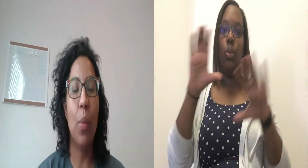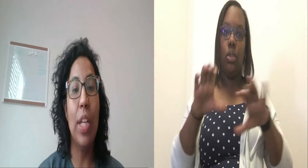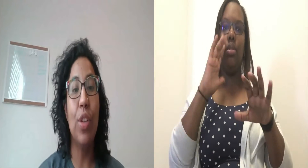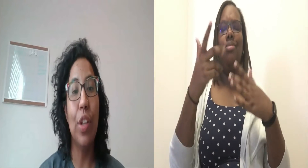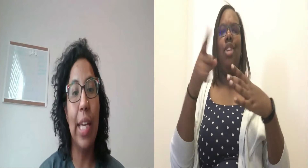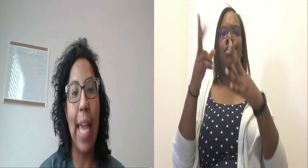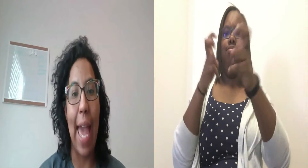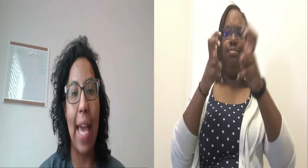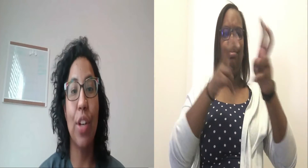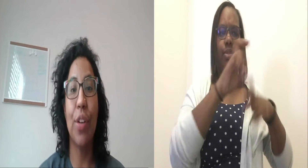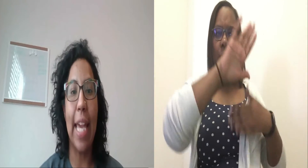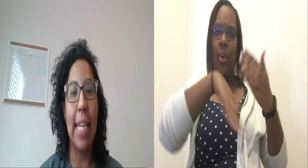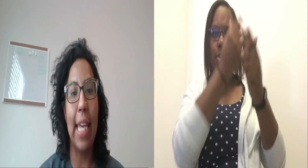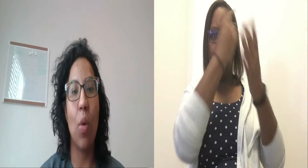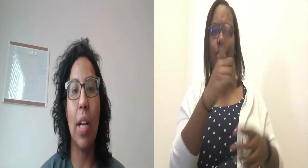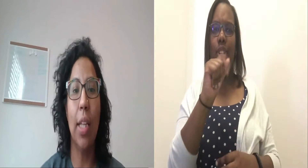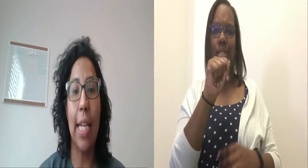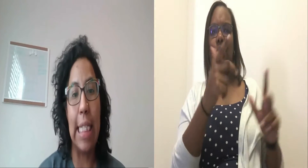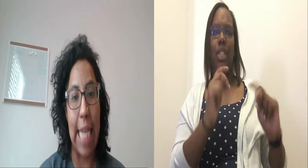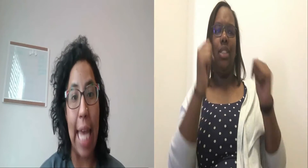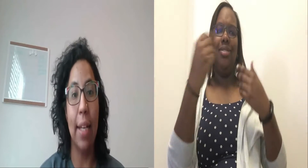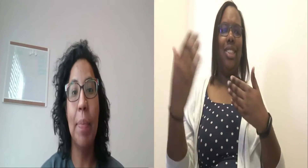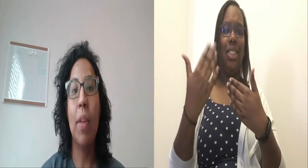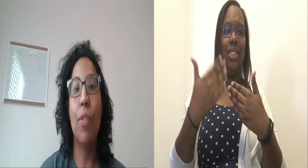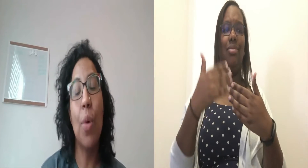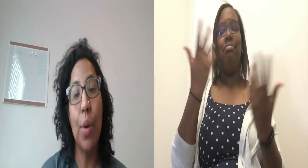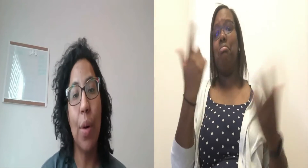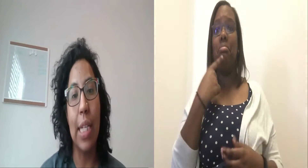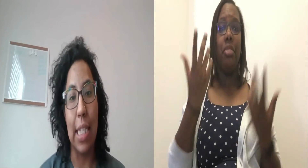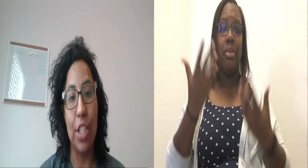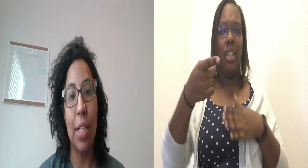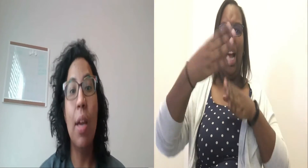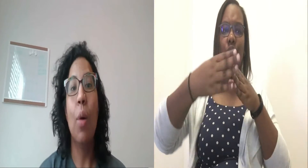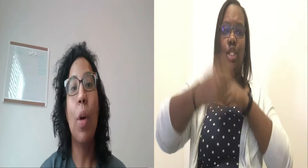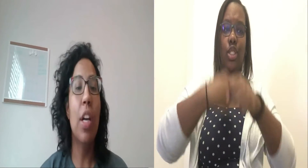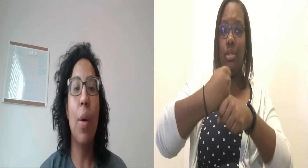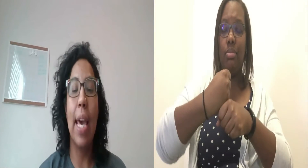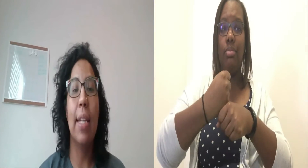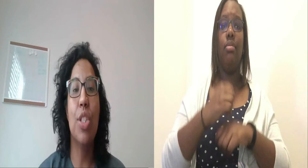When you're looking at creating or collecting data for your organization we're going to go ahead and